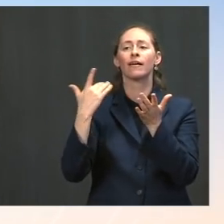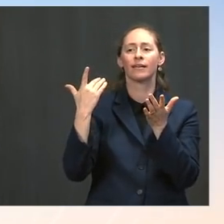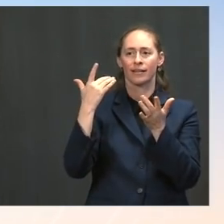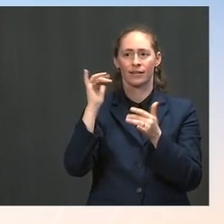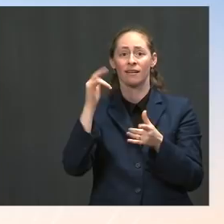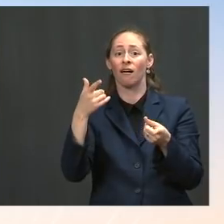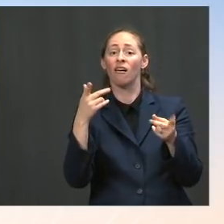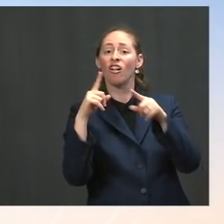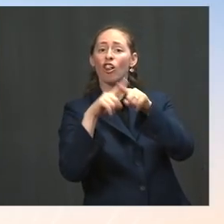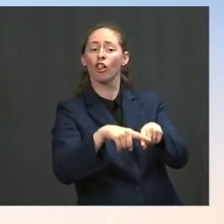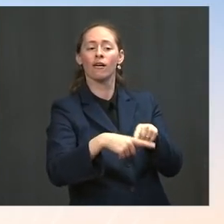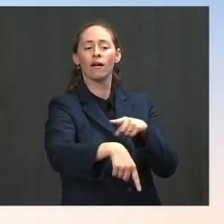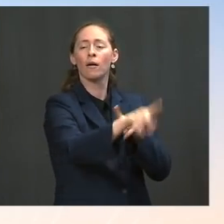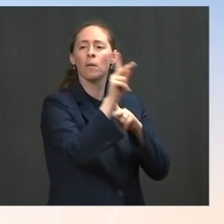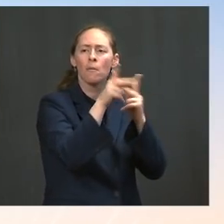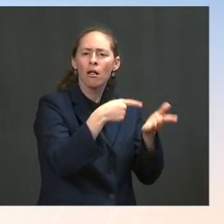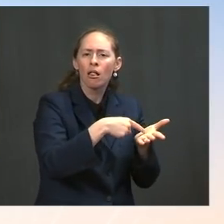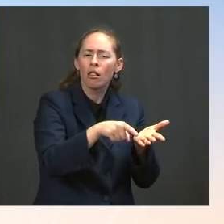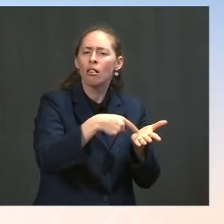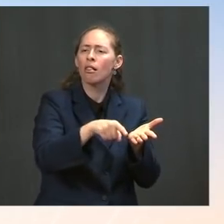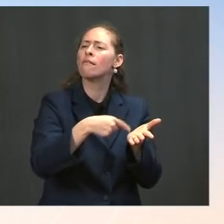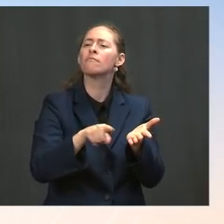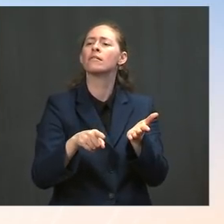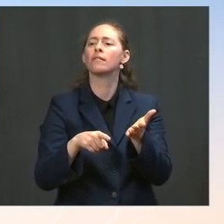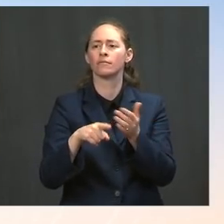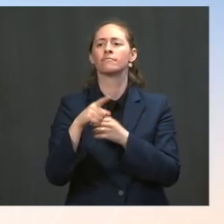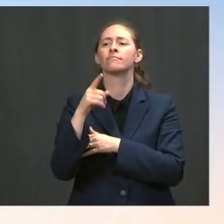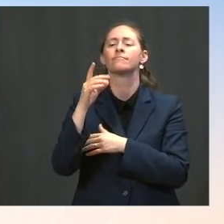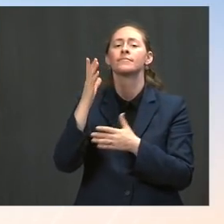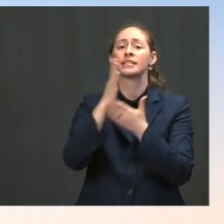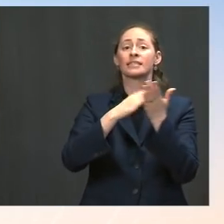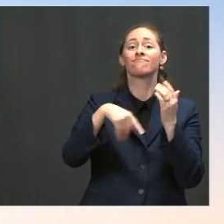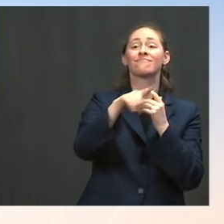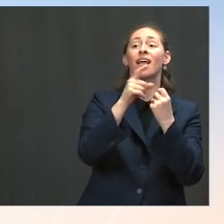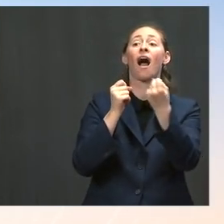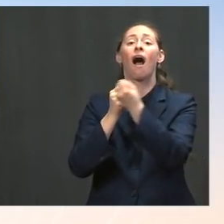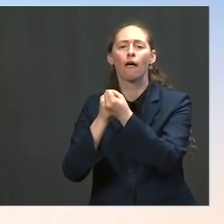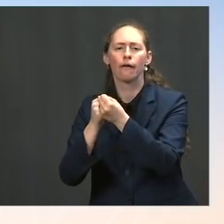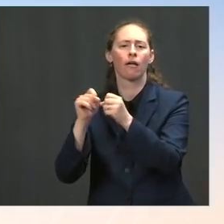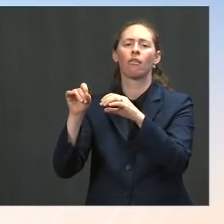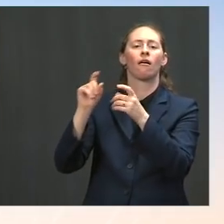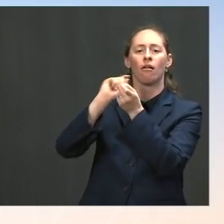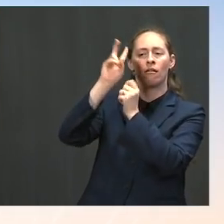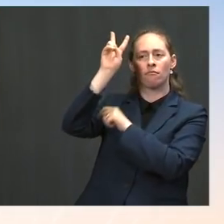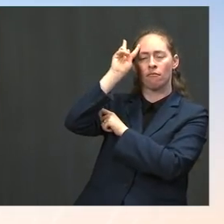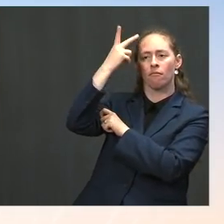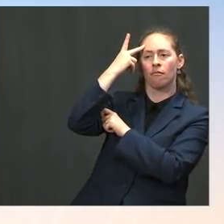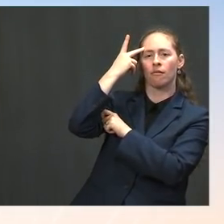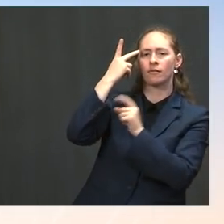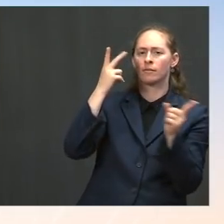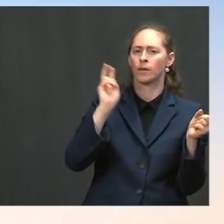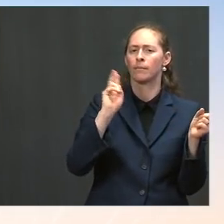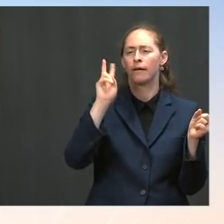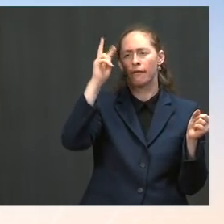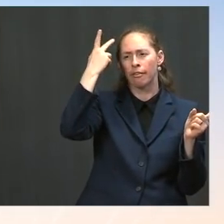but support has been withdrawn by some Republican members. We are happy to have discussions about additional options and additional payfors.